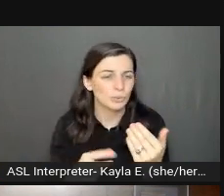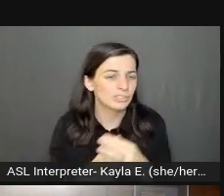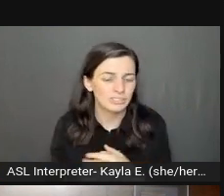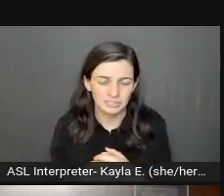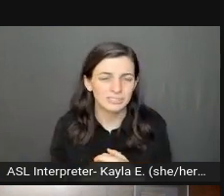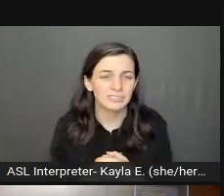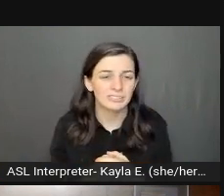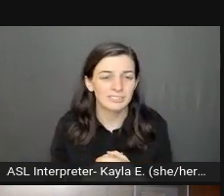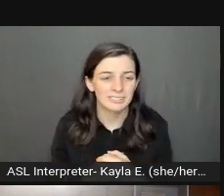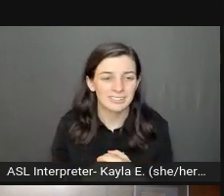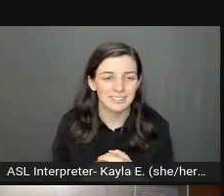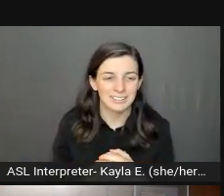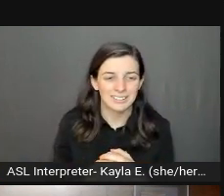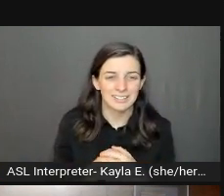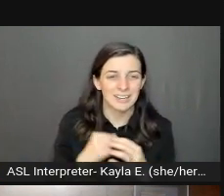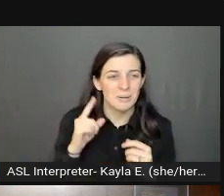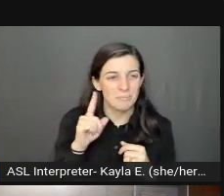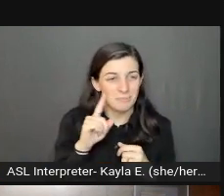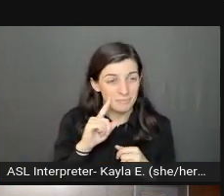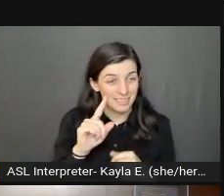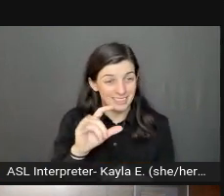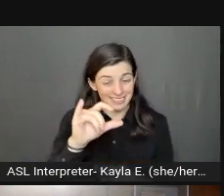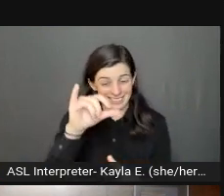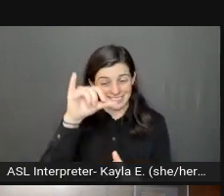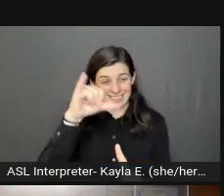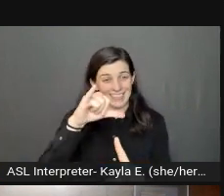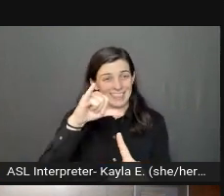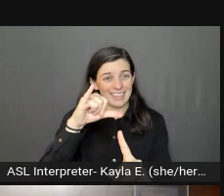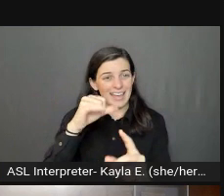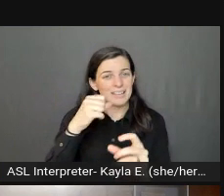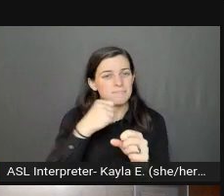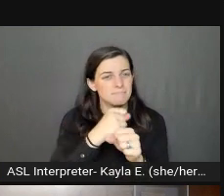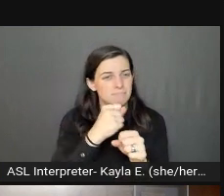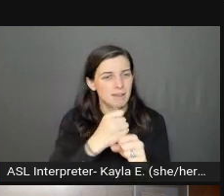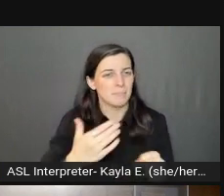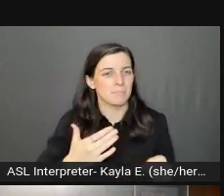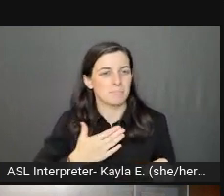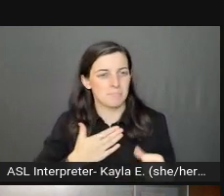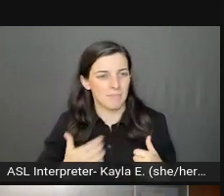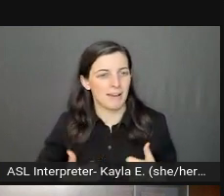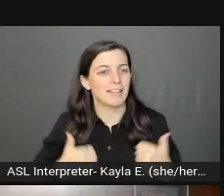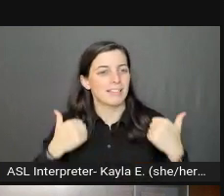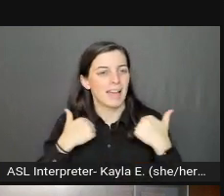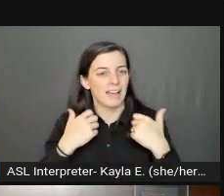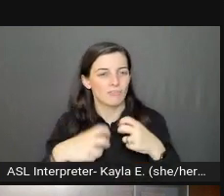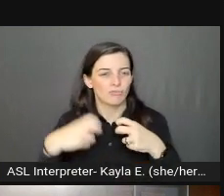This thing actually made my life much more difficult. Guess what I did?